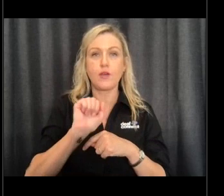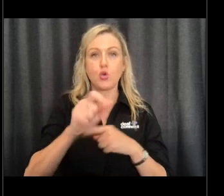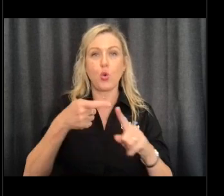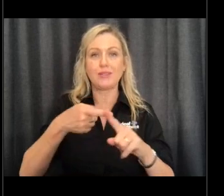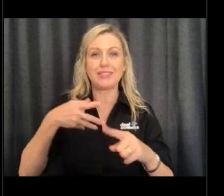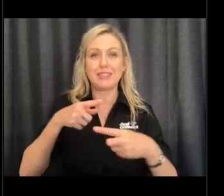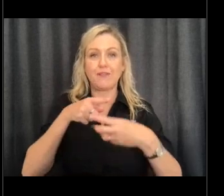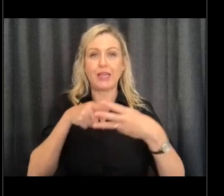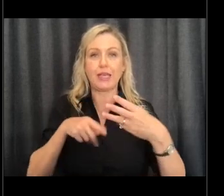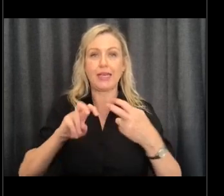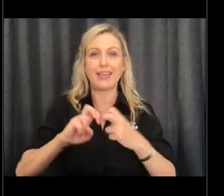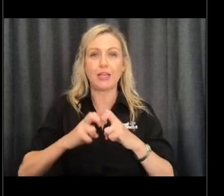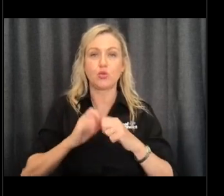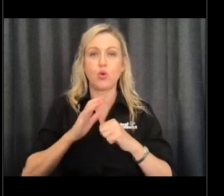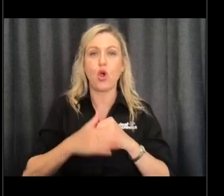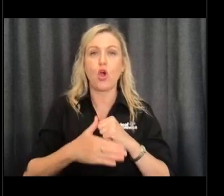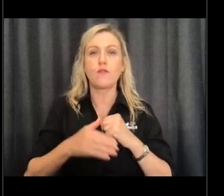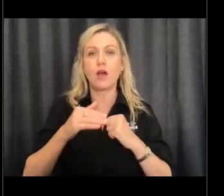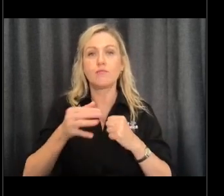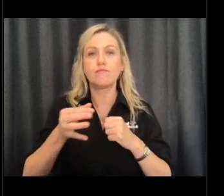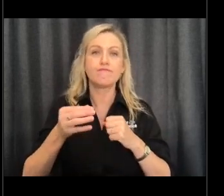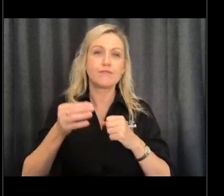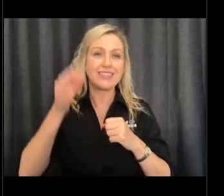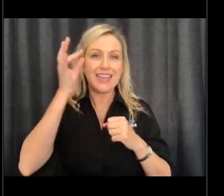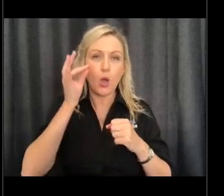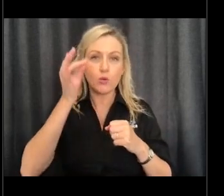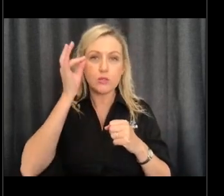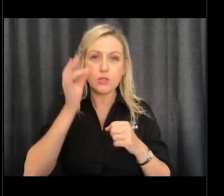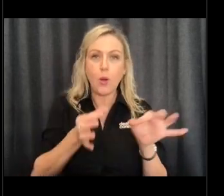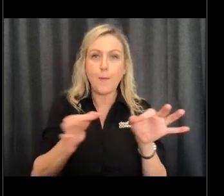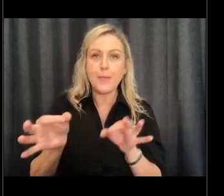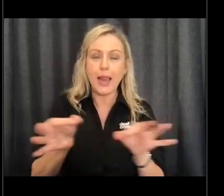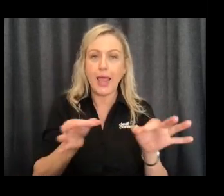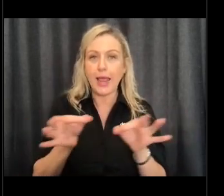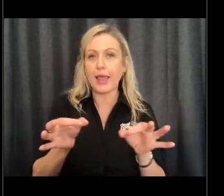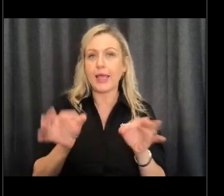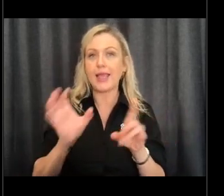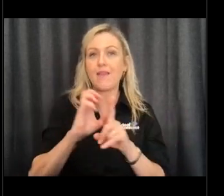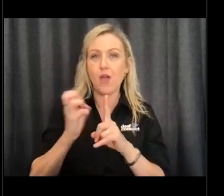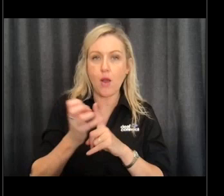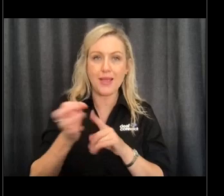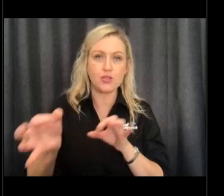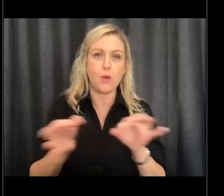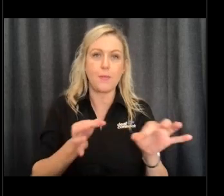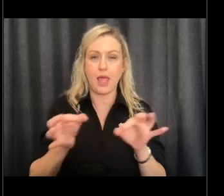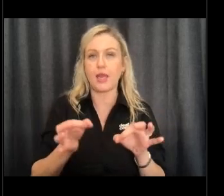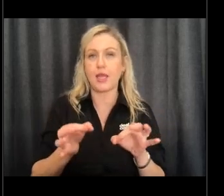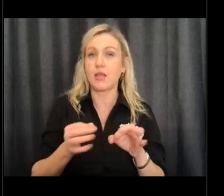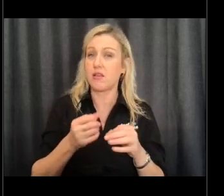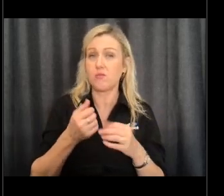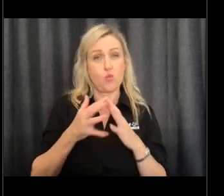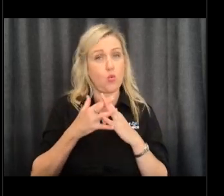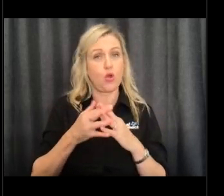that will be, as I say, very independent but it's a really good question as to how that would work.